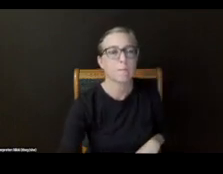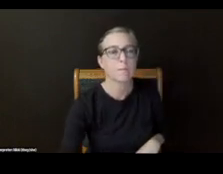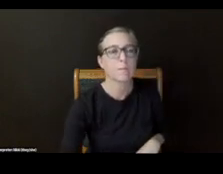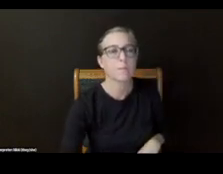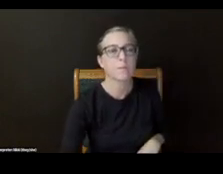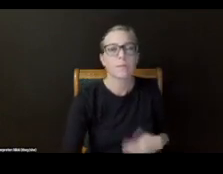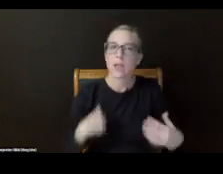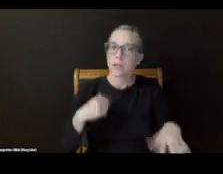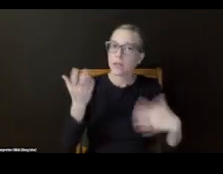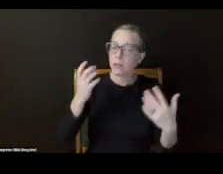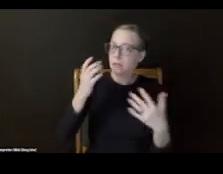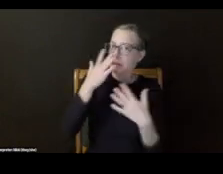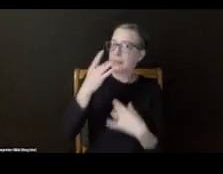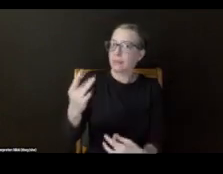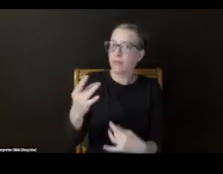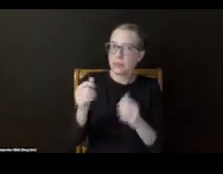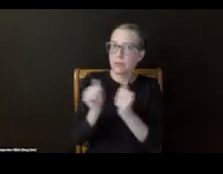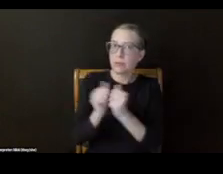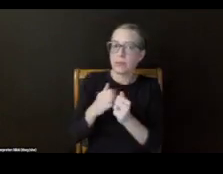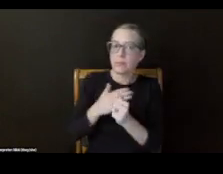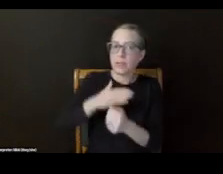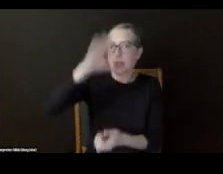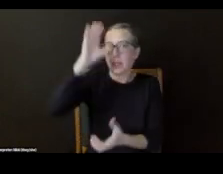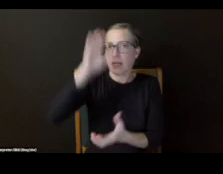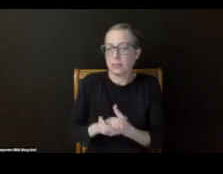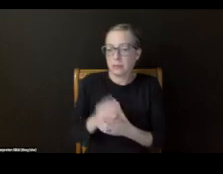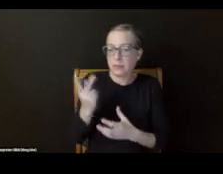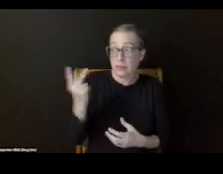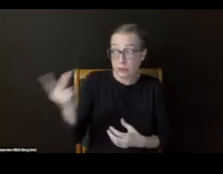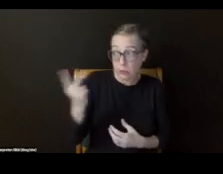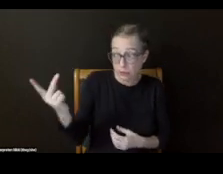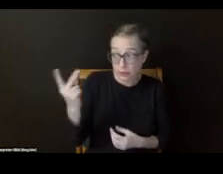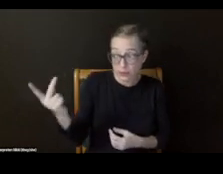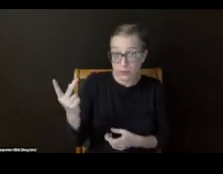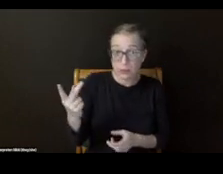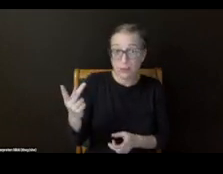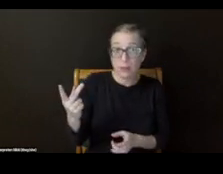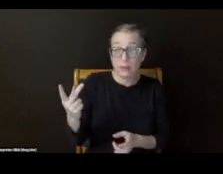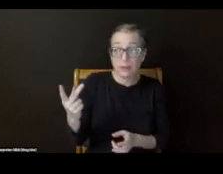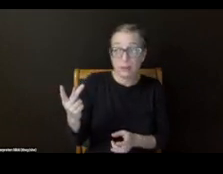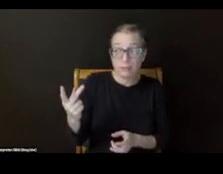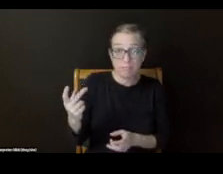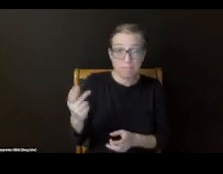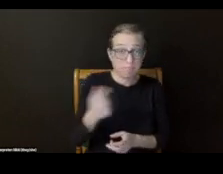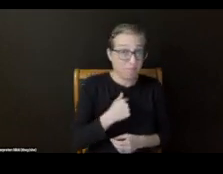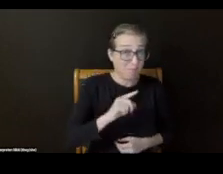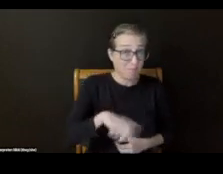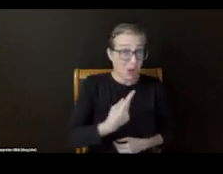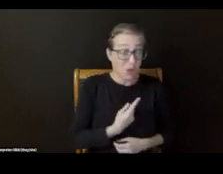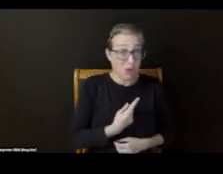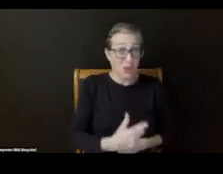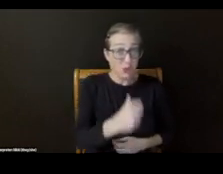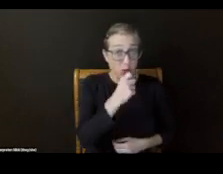the two of us I'm the only one with dexterity in my thumbs and pinkies.